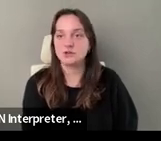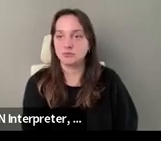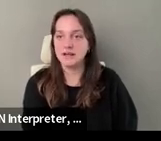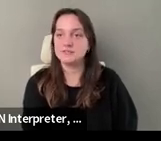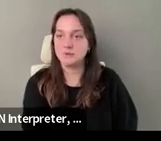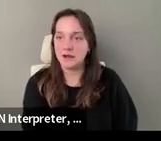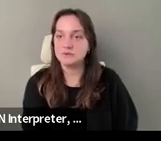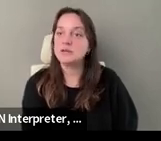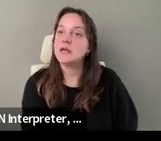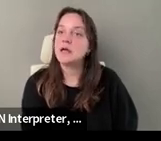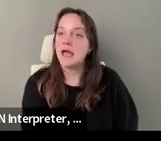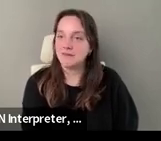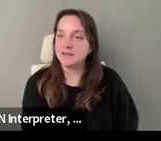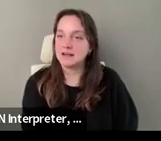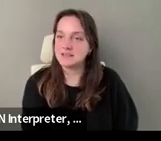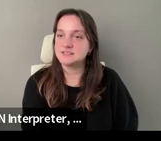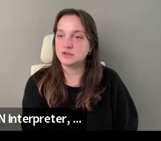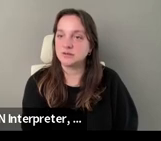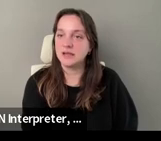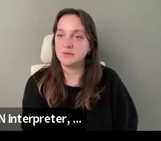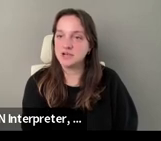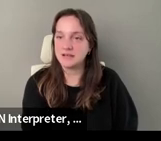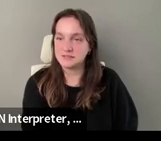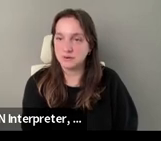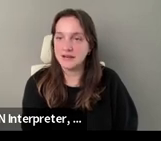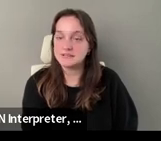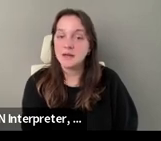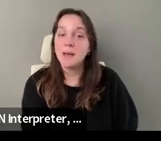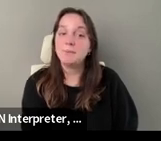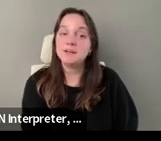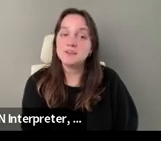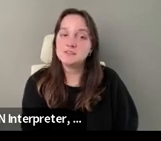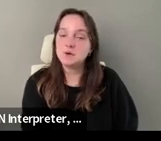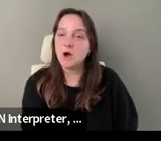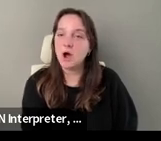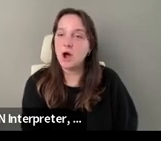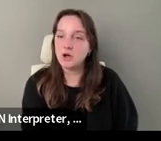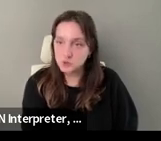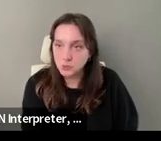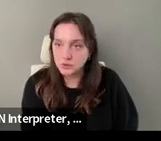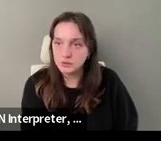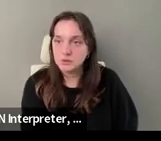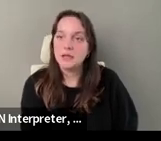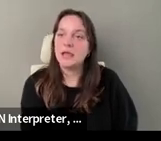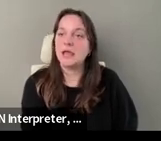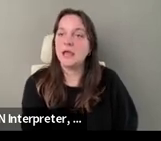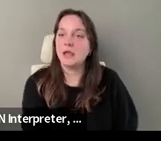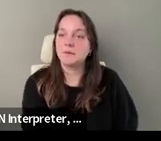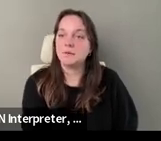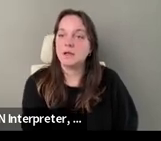their language as a right. But it's also a tool. And I think that's a common